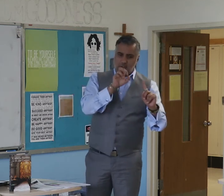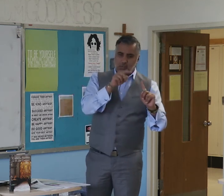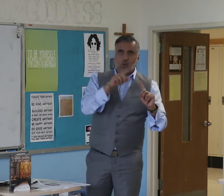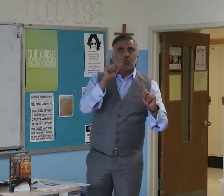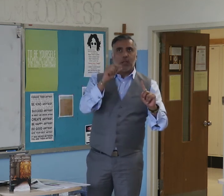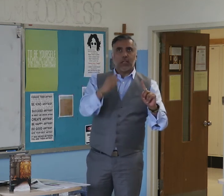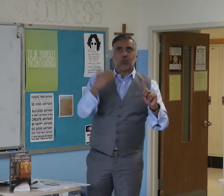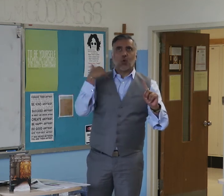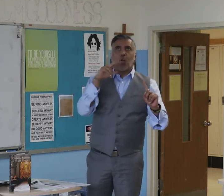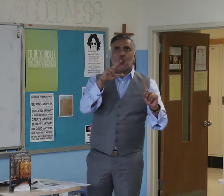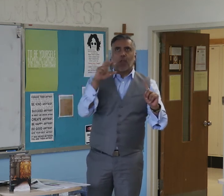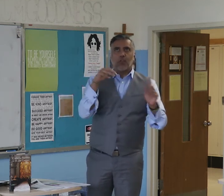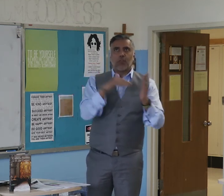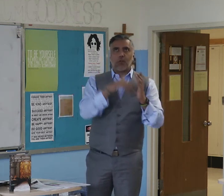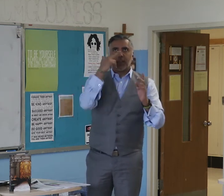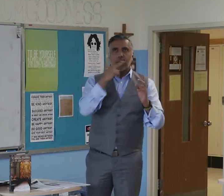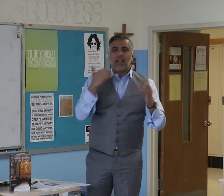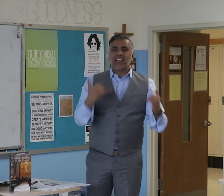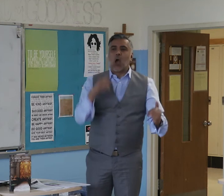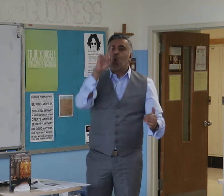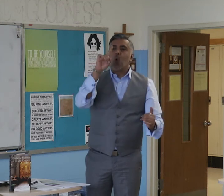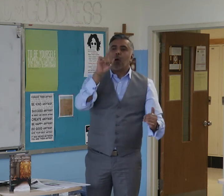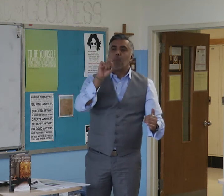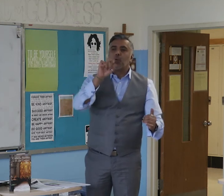there were 300,000 Catholics, today they at 1.3 million.